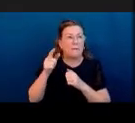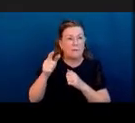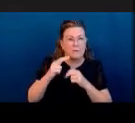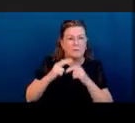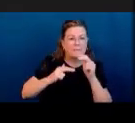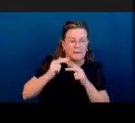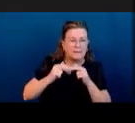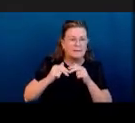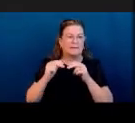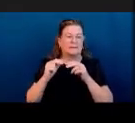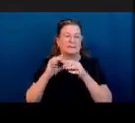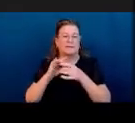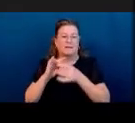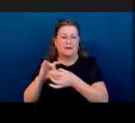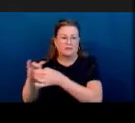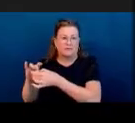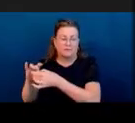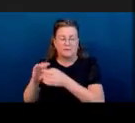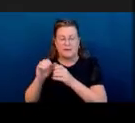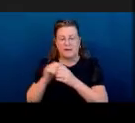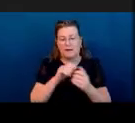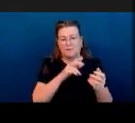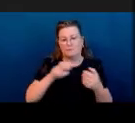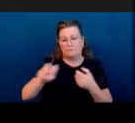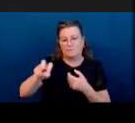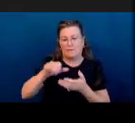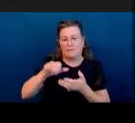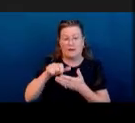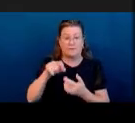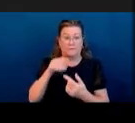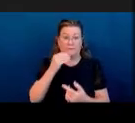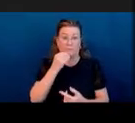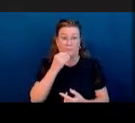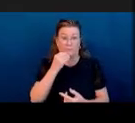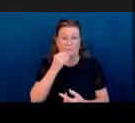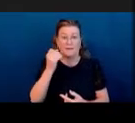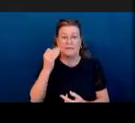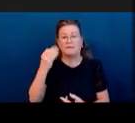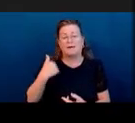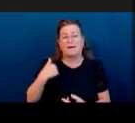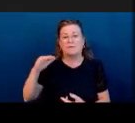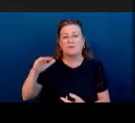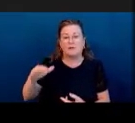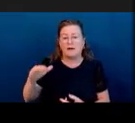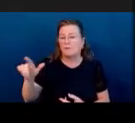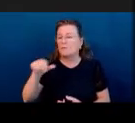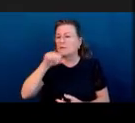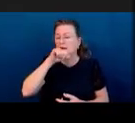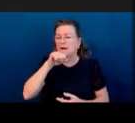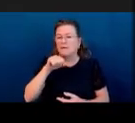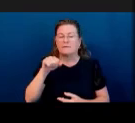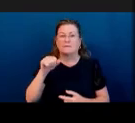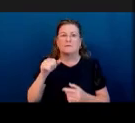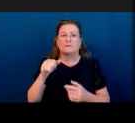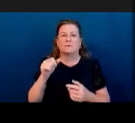translate to food? If I have a child who's working and really loves to line up their toys by color. They're really interested